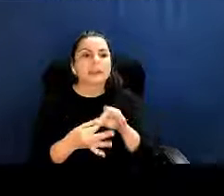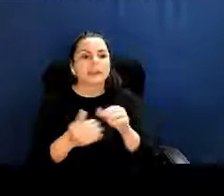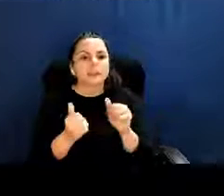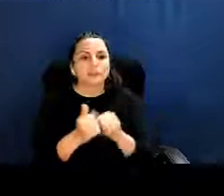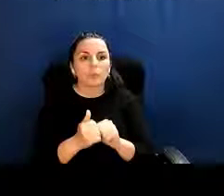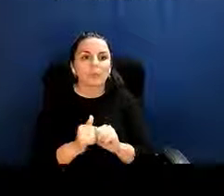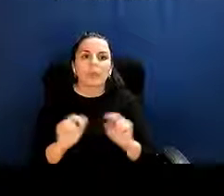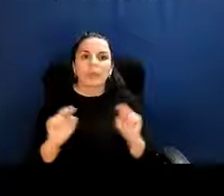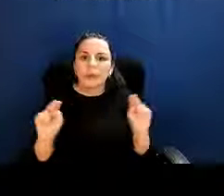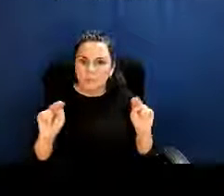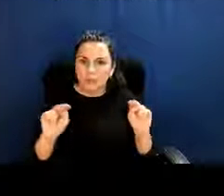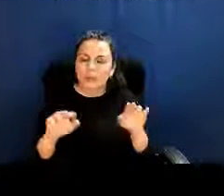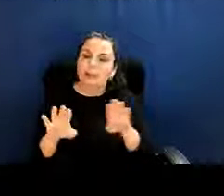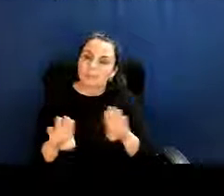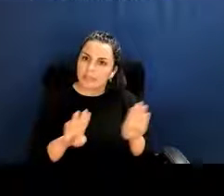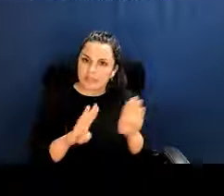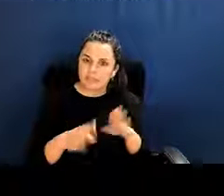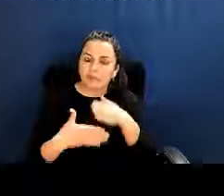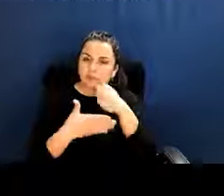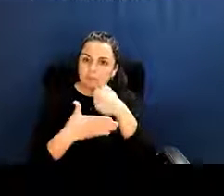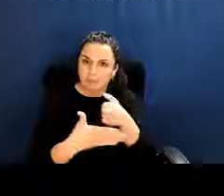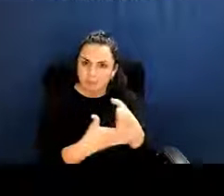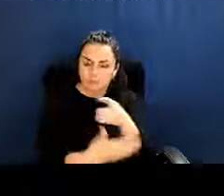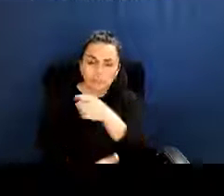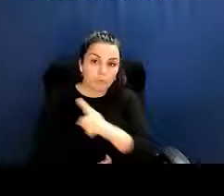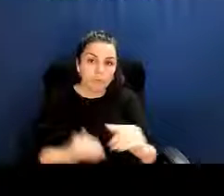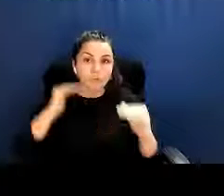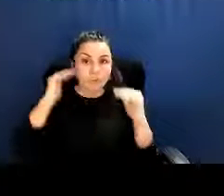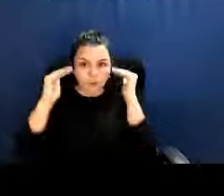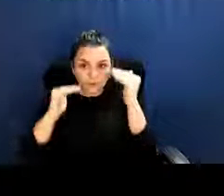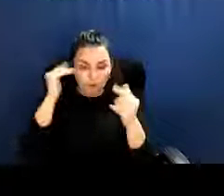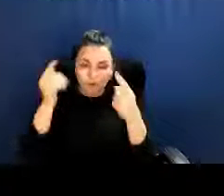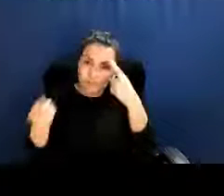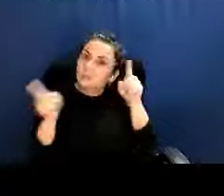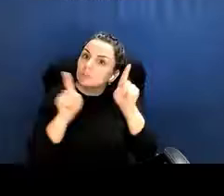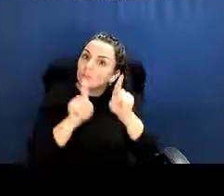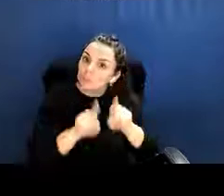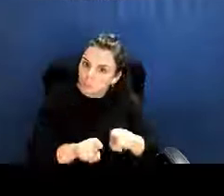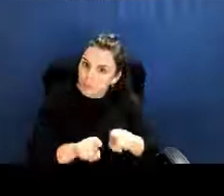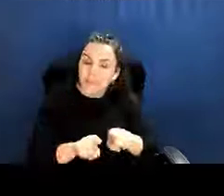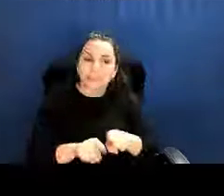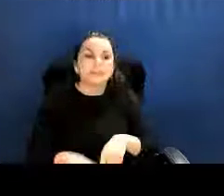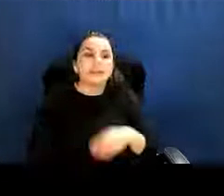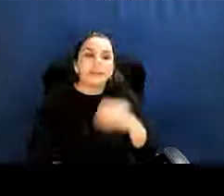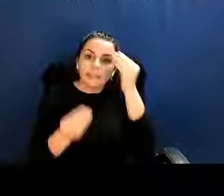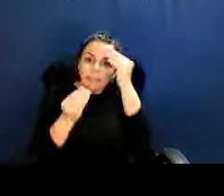with adults how prospectively agree when information collection is limited to verbal or written responses,